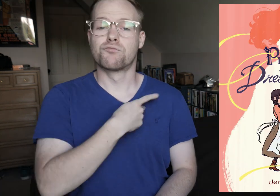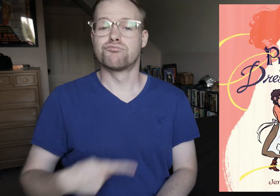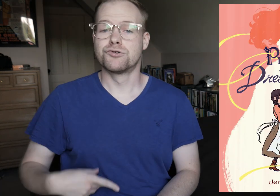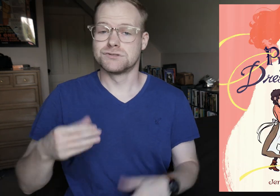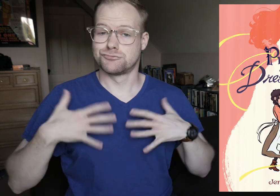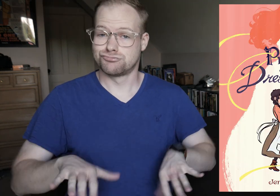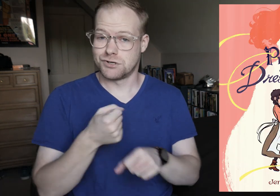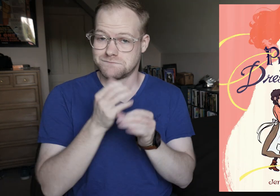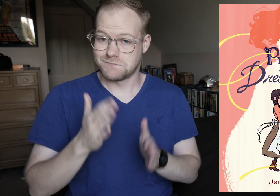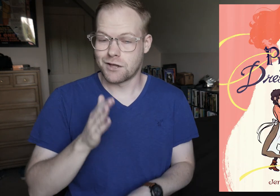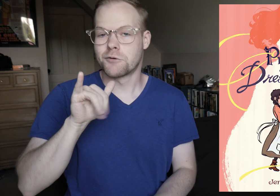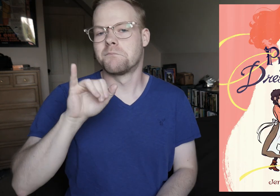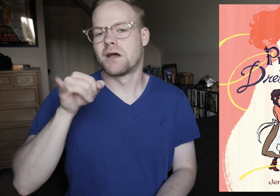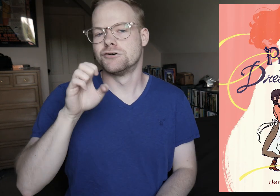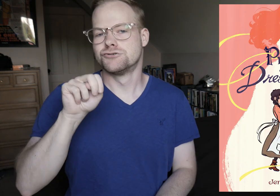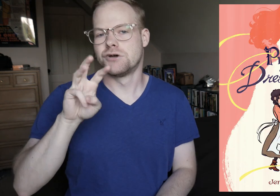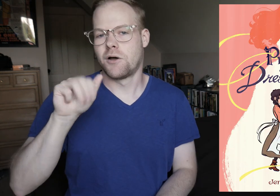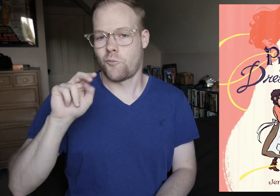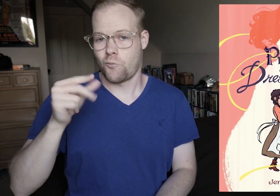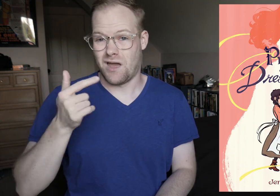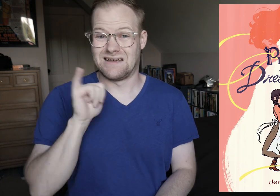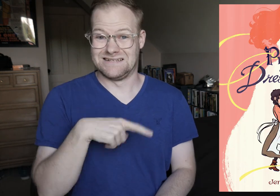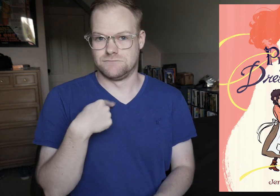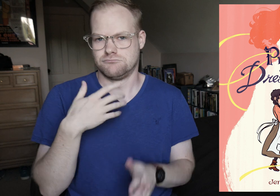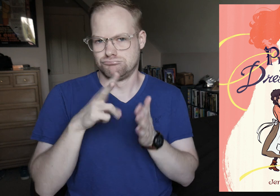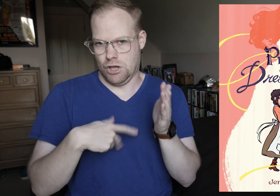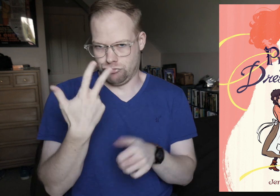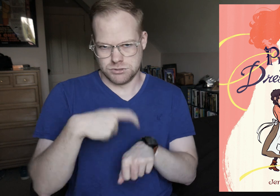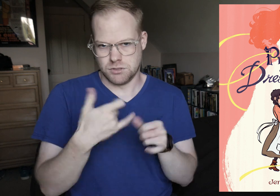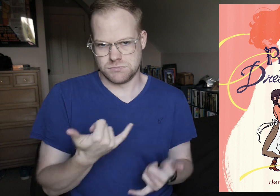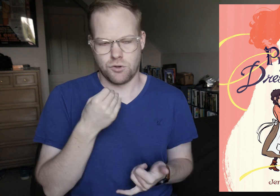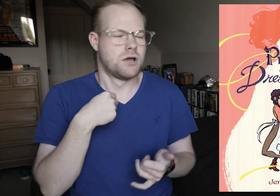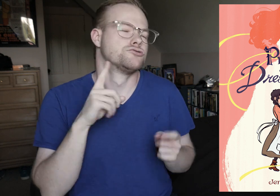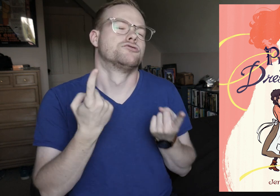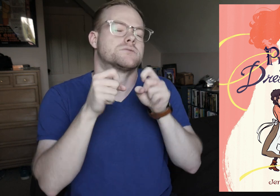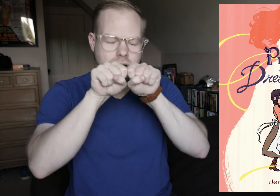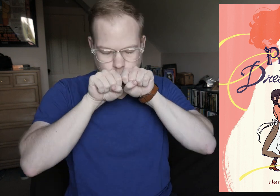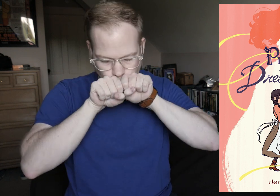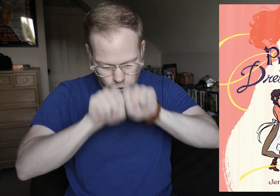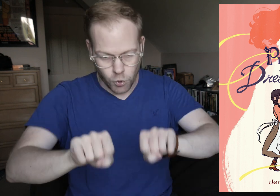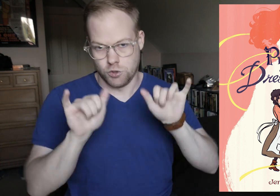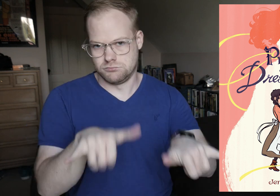The Prince and the Dressmaker by Jen Wang. This one, I’ve read three times now, and I just *adore* it.